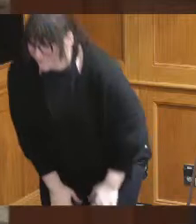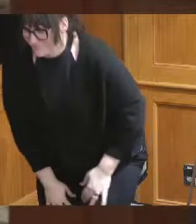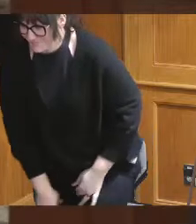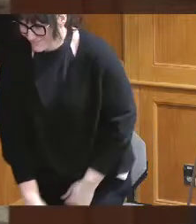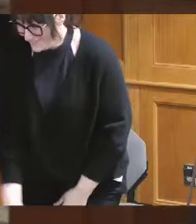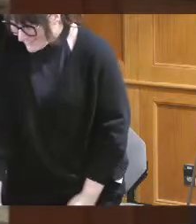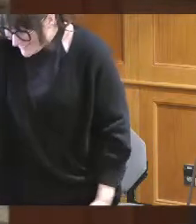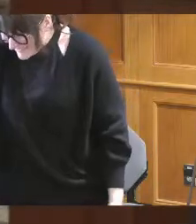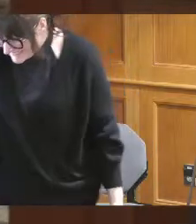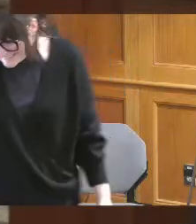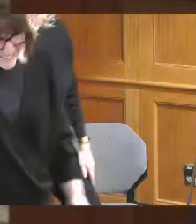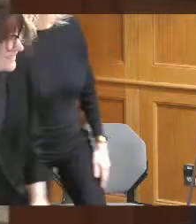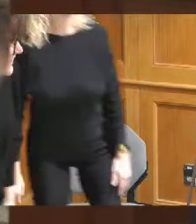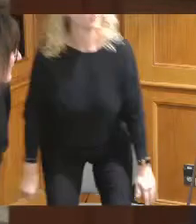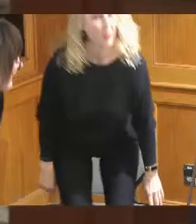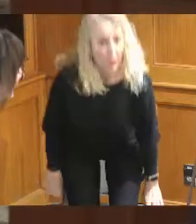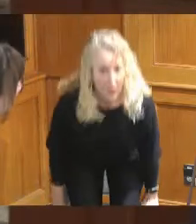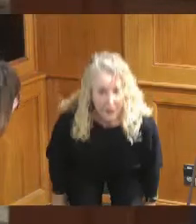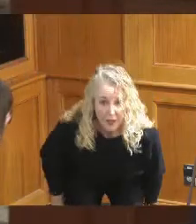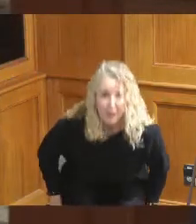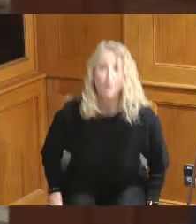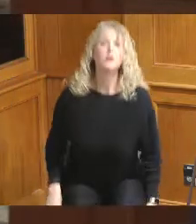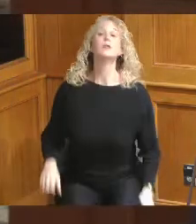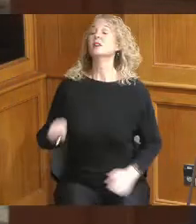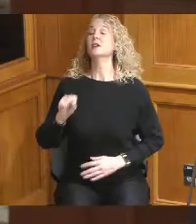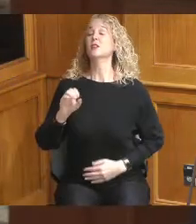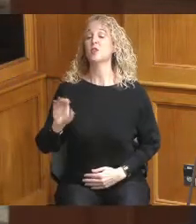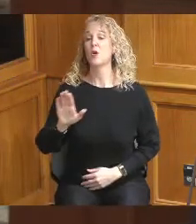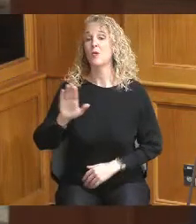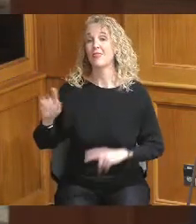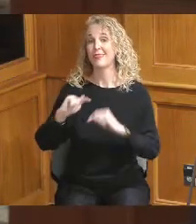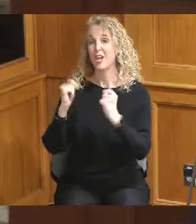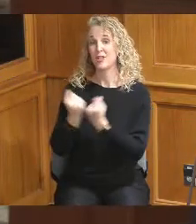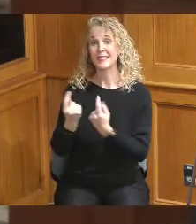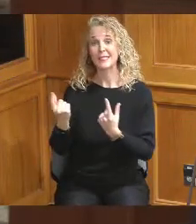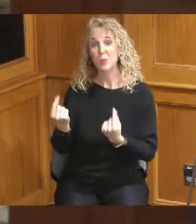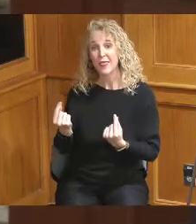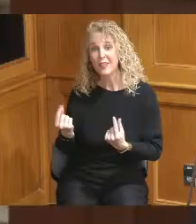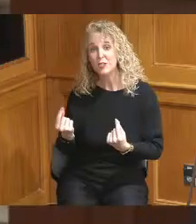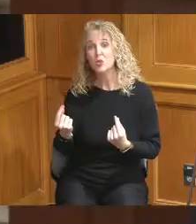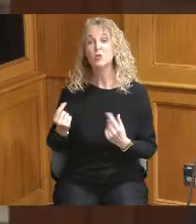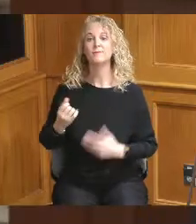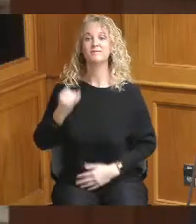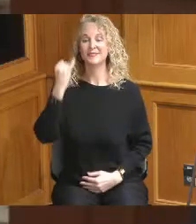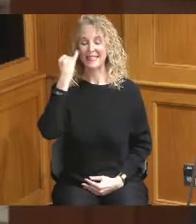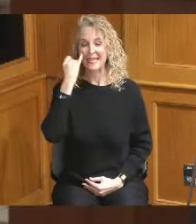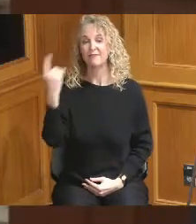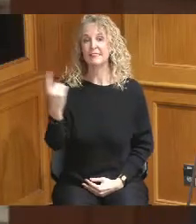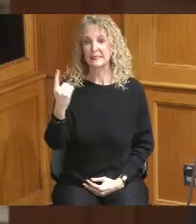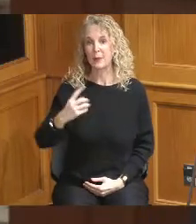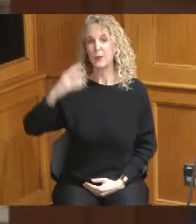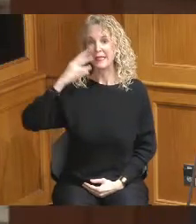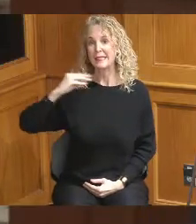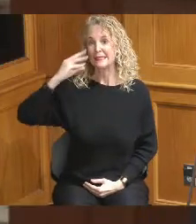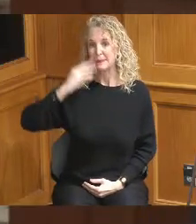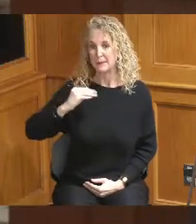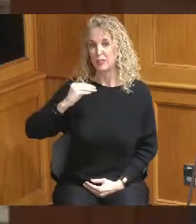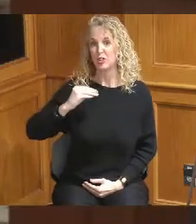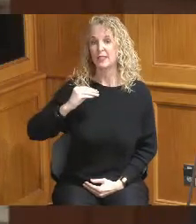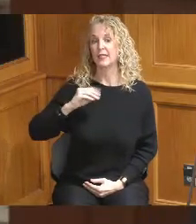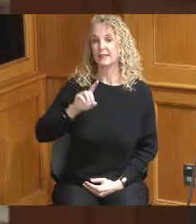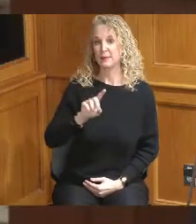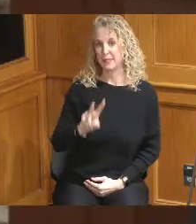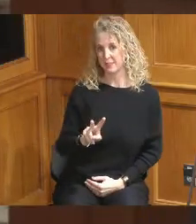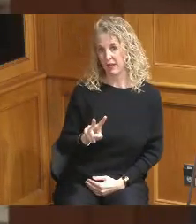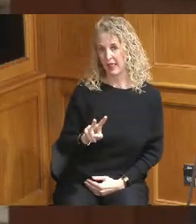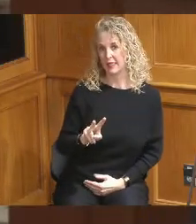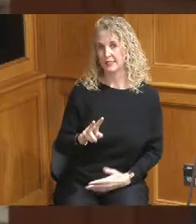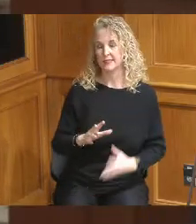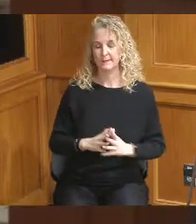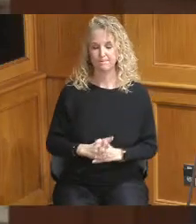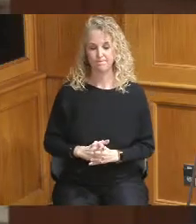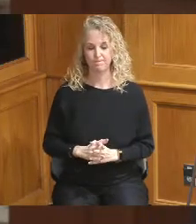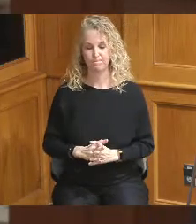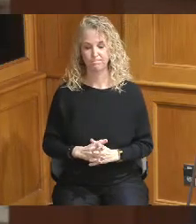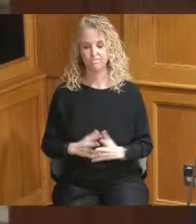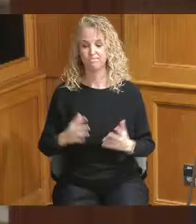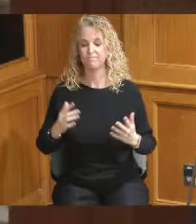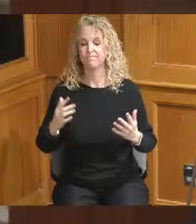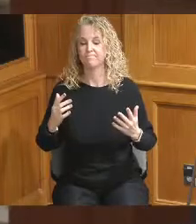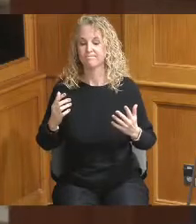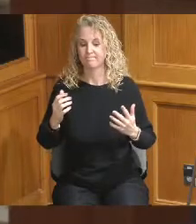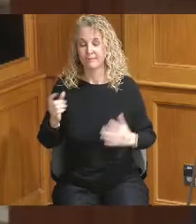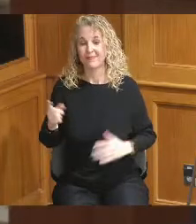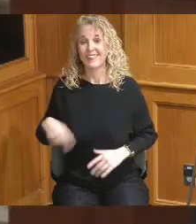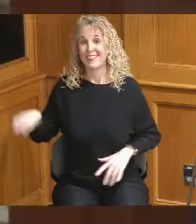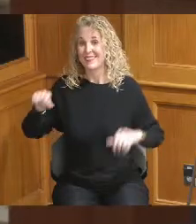be able to identify potential outcomes of demestic violence based on oral oral examinations so they